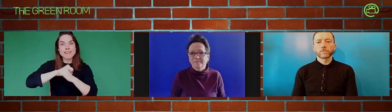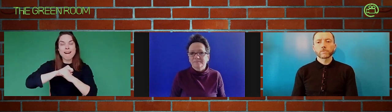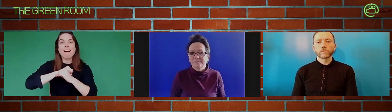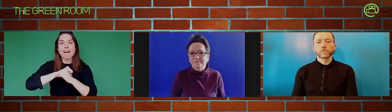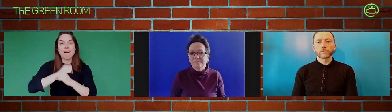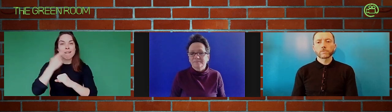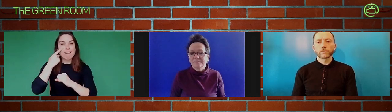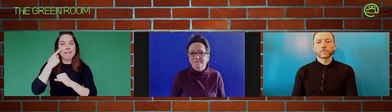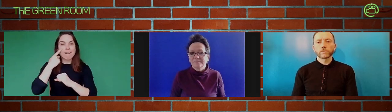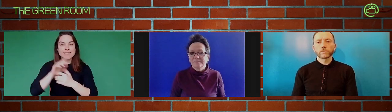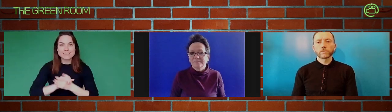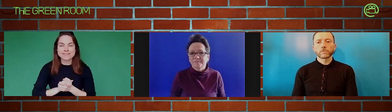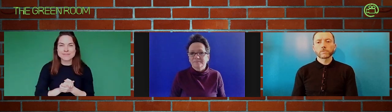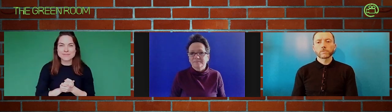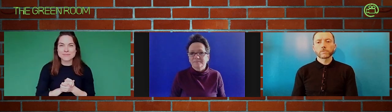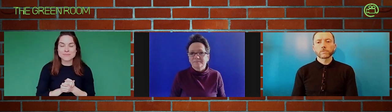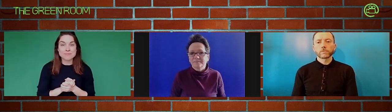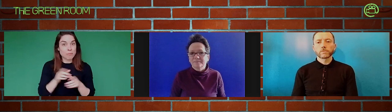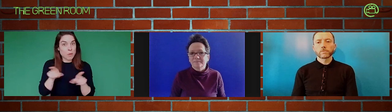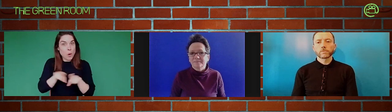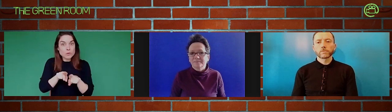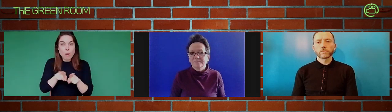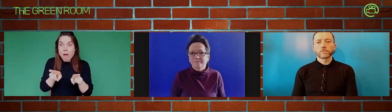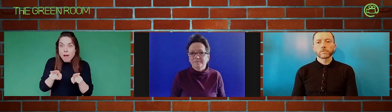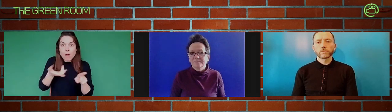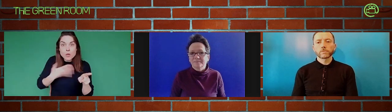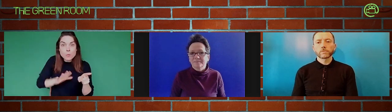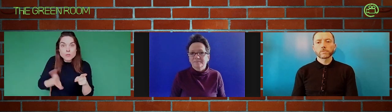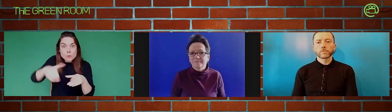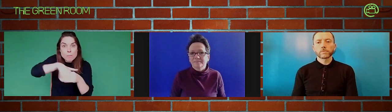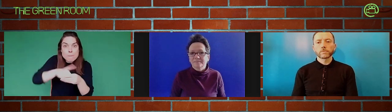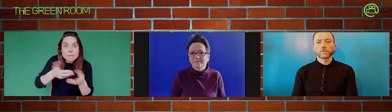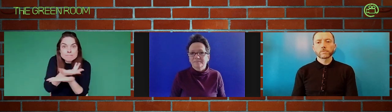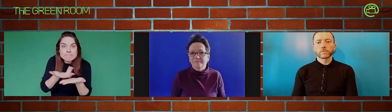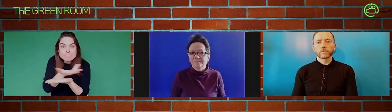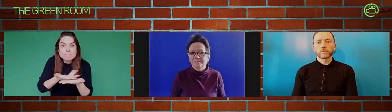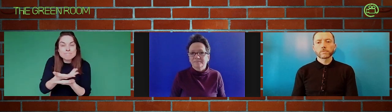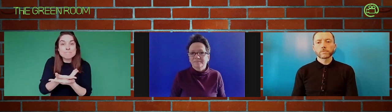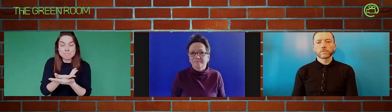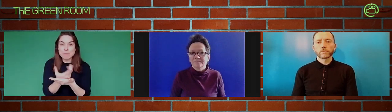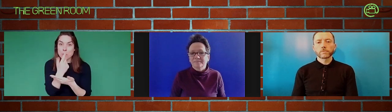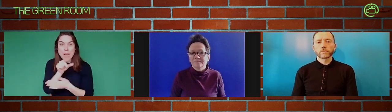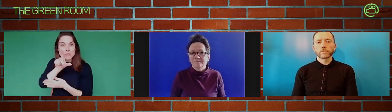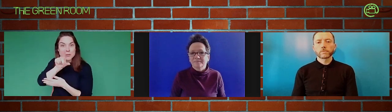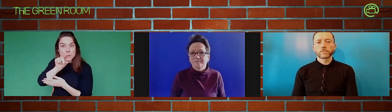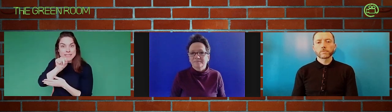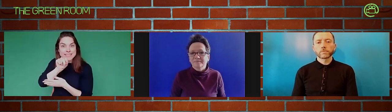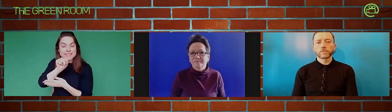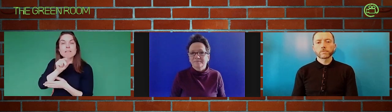You can also tweet along with the conversation throughout the series using our hashtag